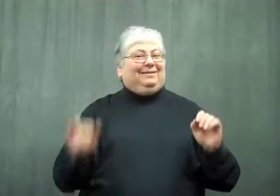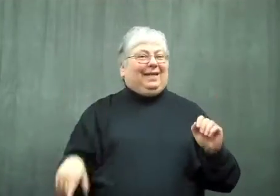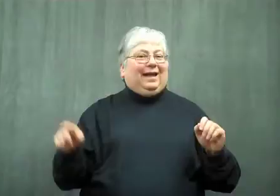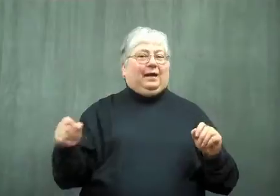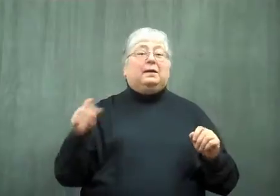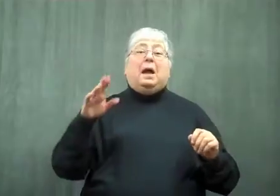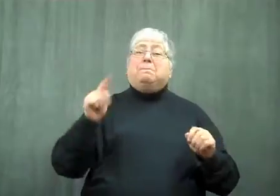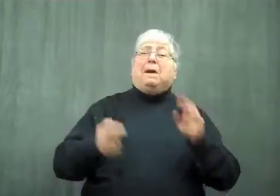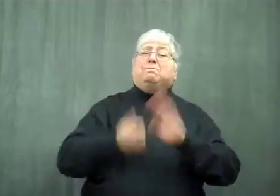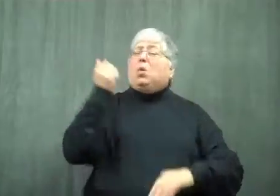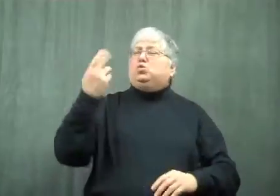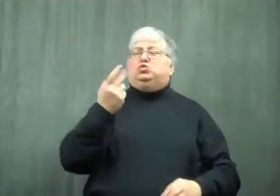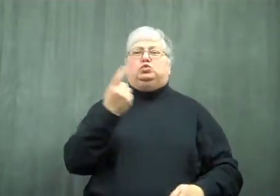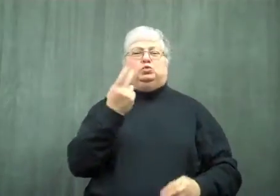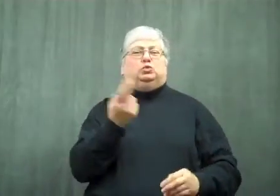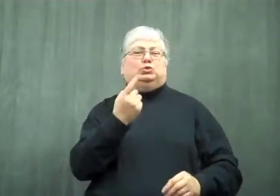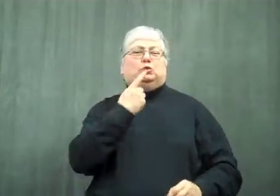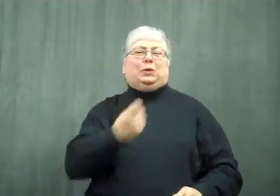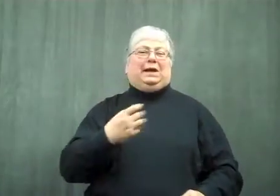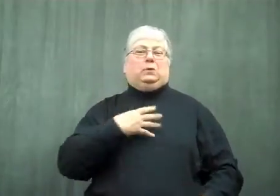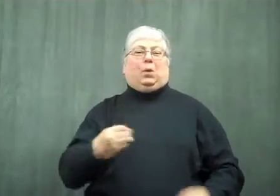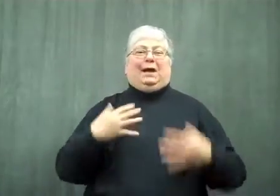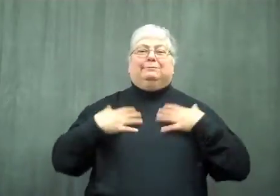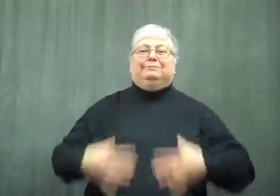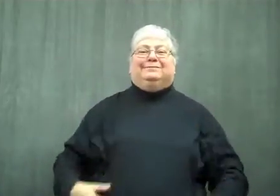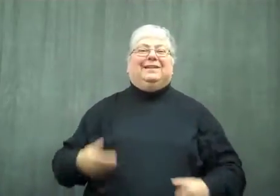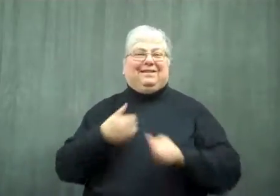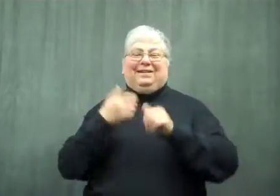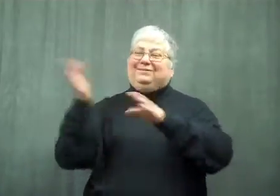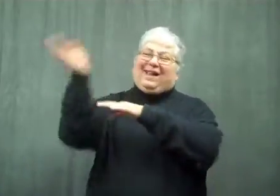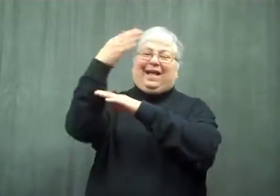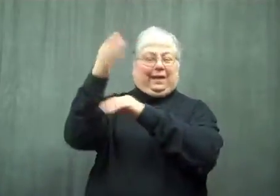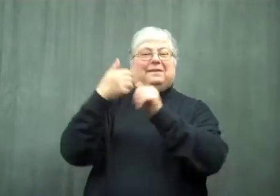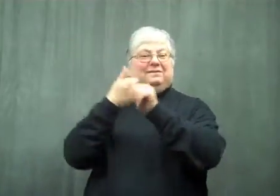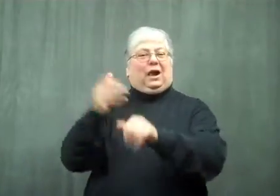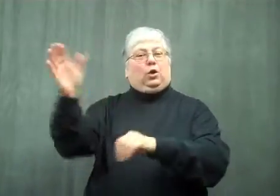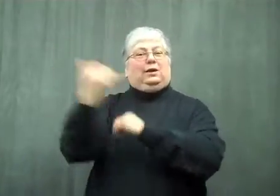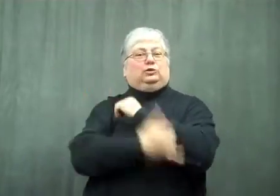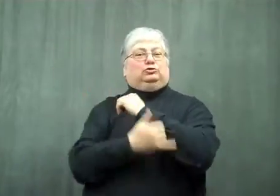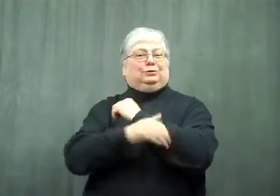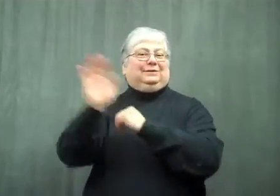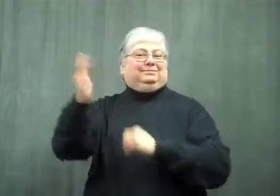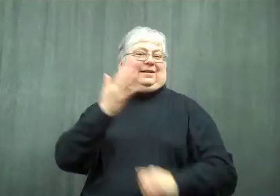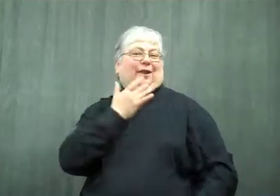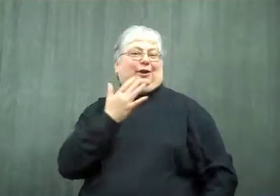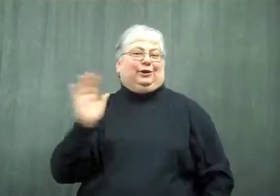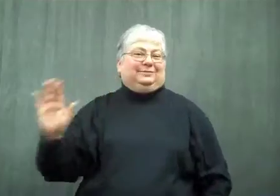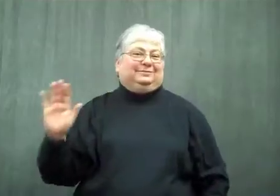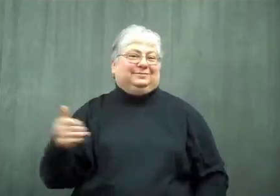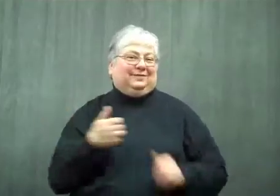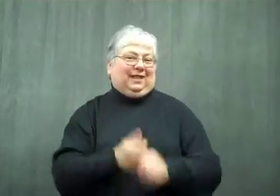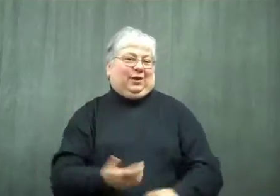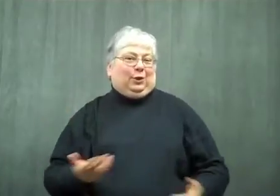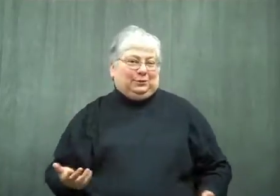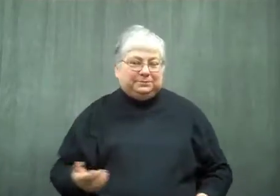But most displayed the colors of the country, red and white.